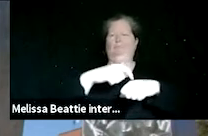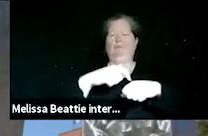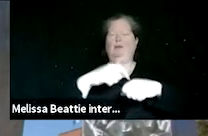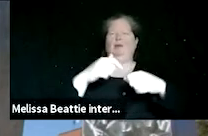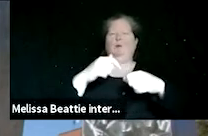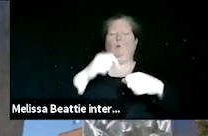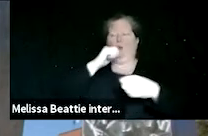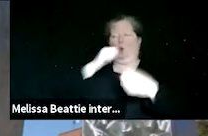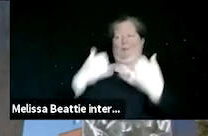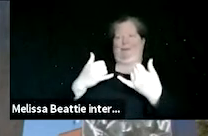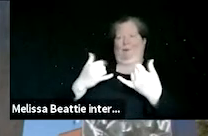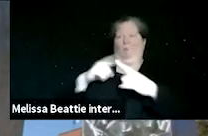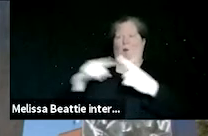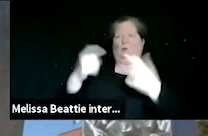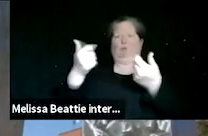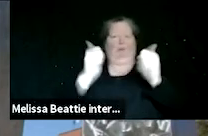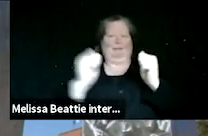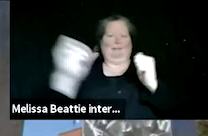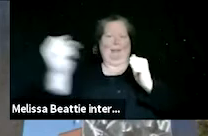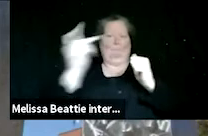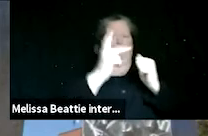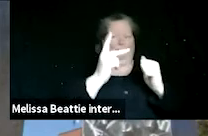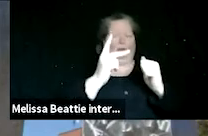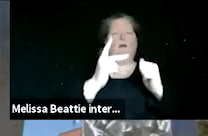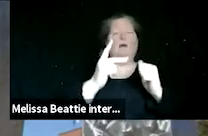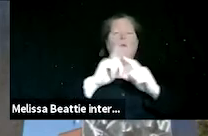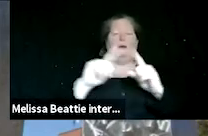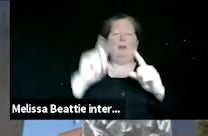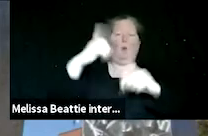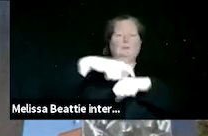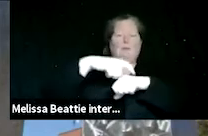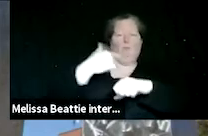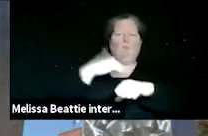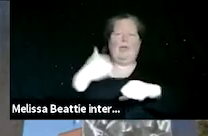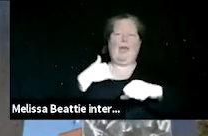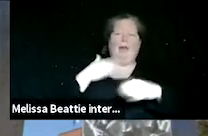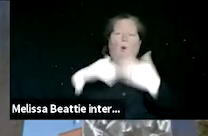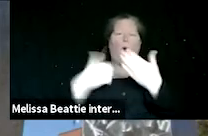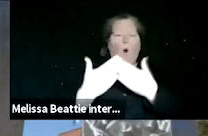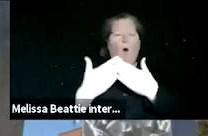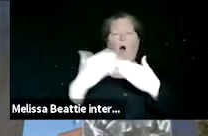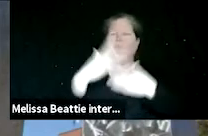Ben Woelk: But we, at one point had all 3000 plus students in the field house